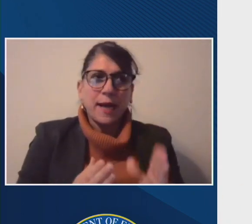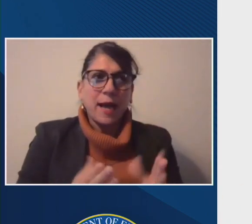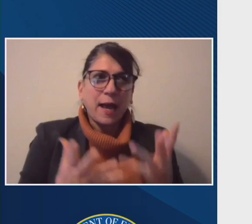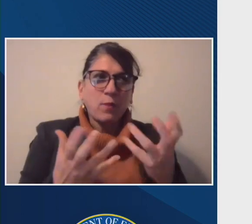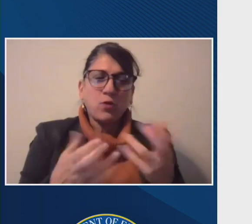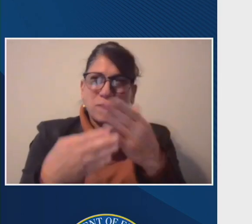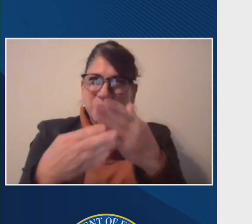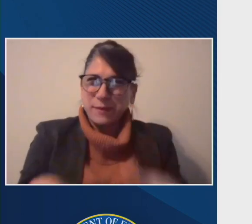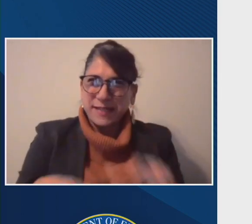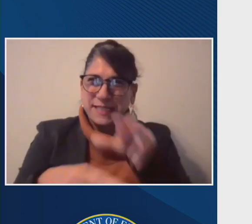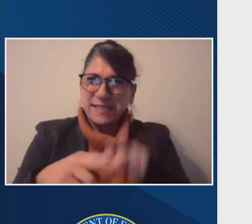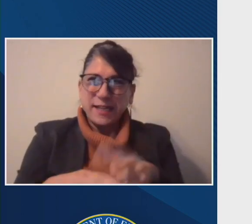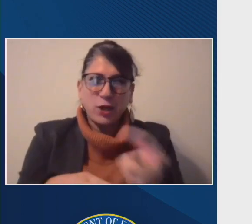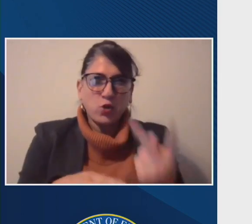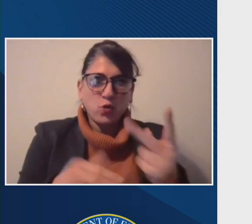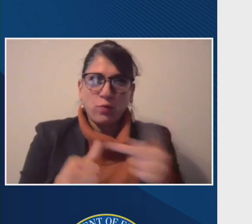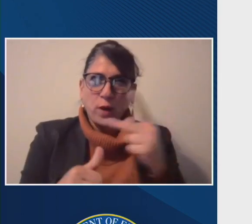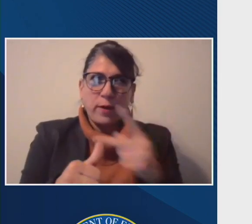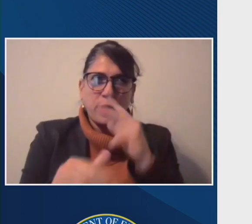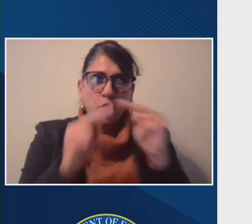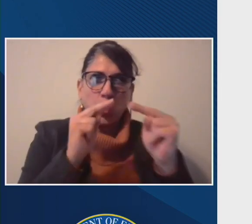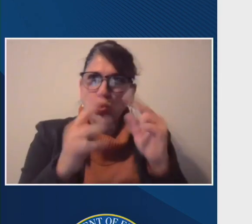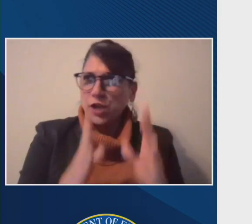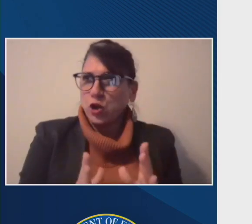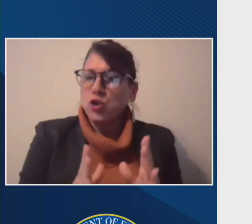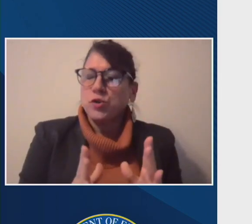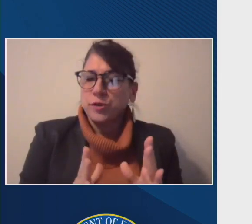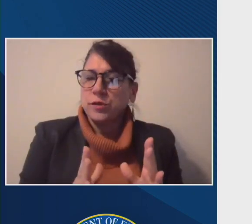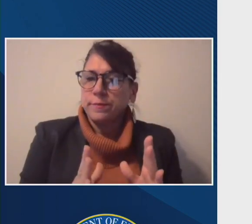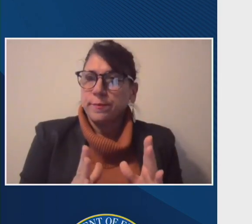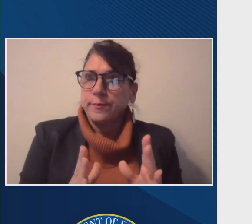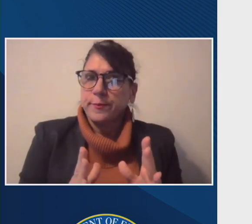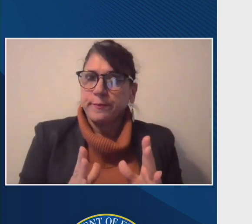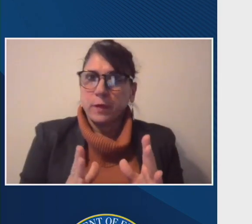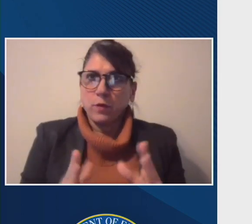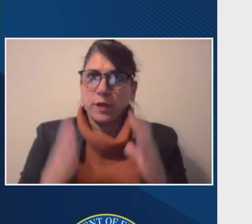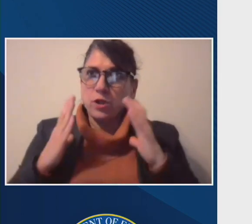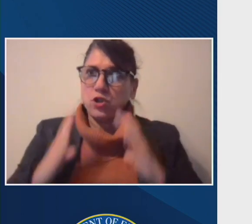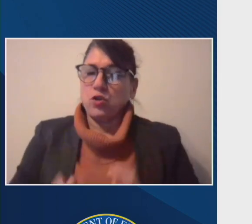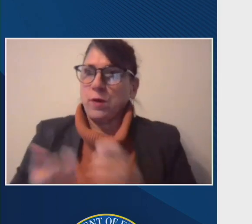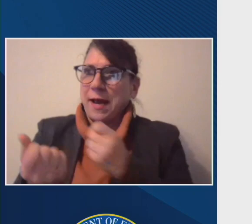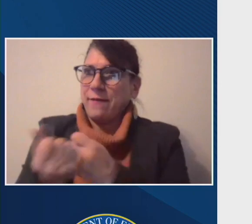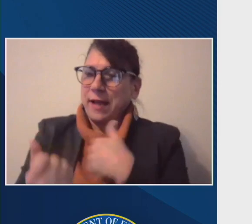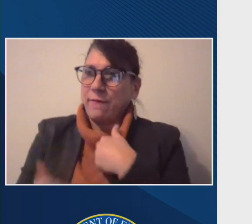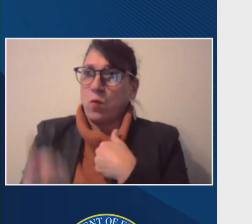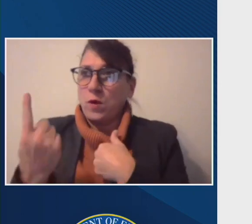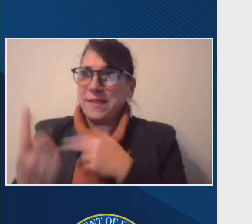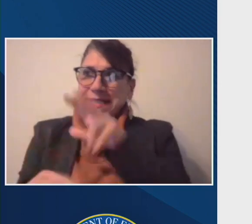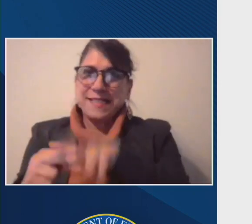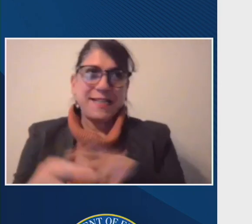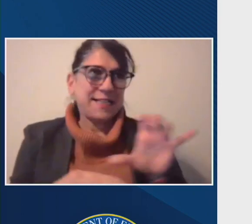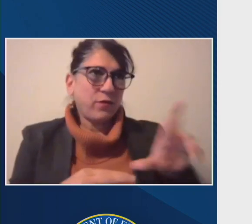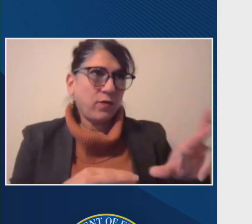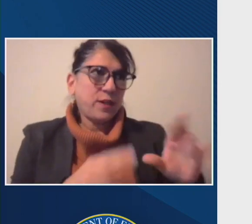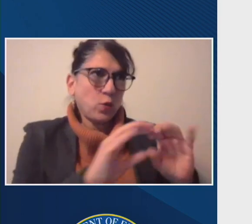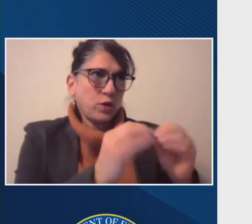two primary negotiators, with the consumer advocates having one seat and the civil rights organizations having a separate